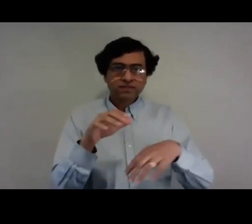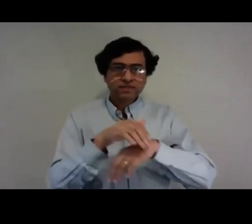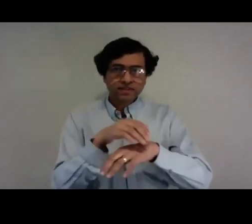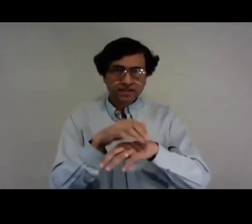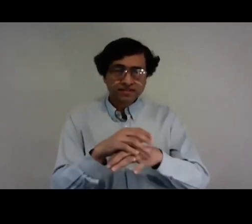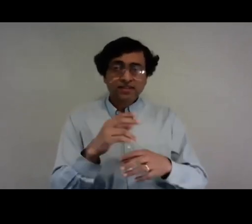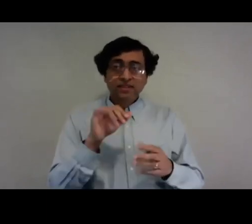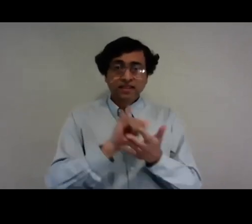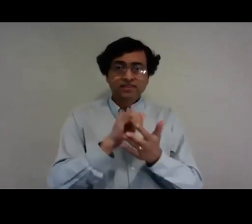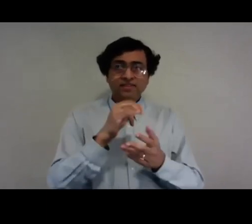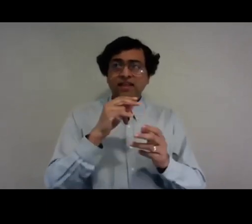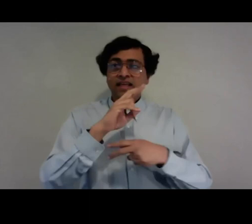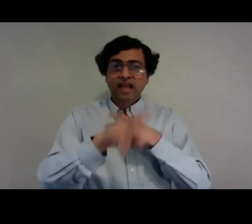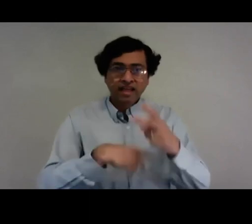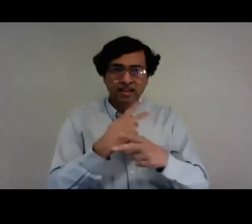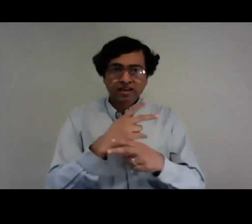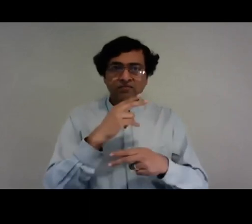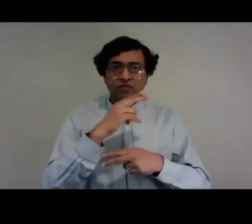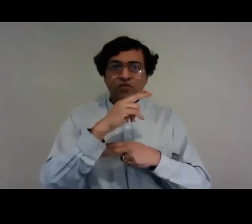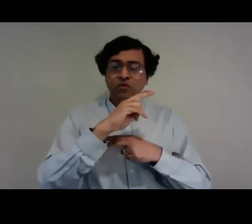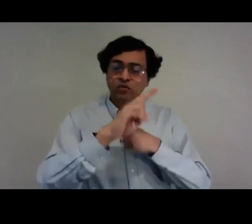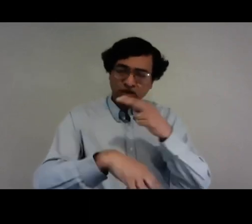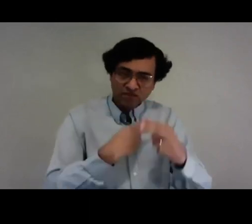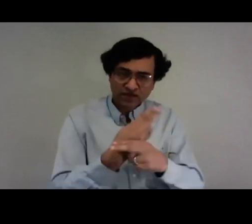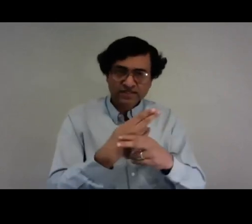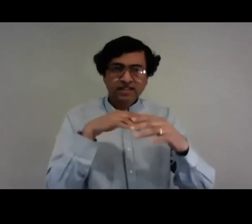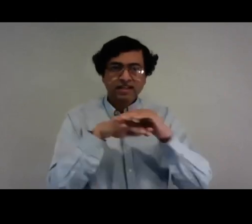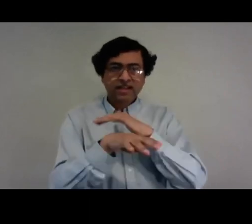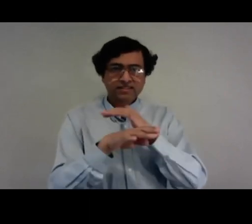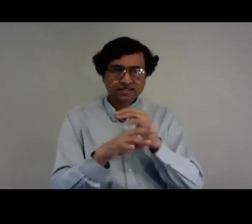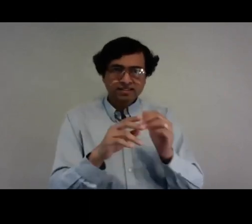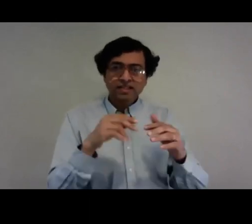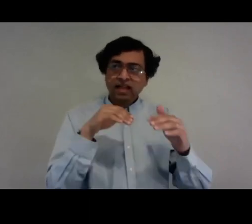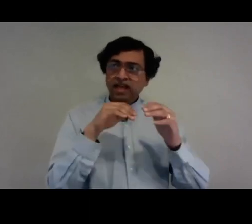So it is not using convoluted English instruction.